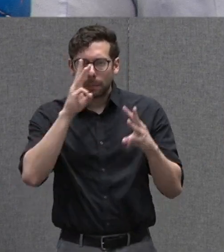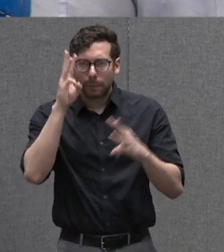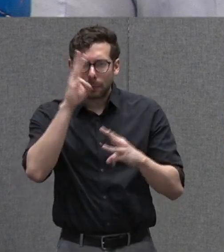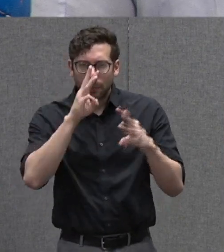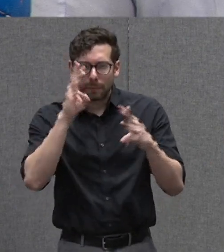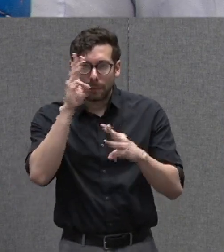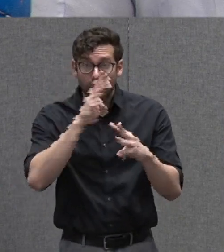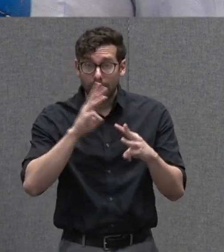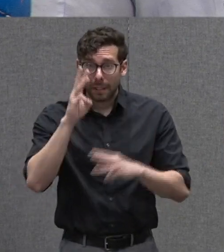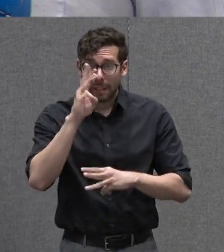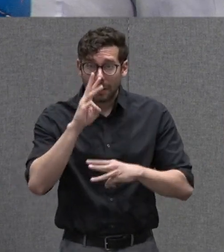Still pretty brown.